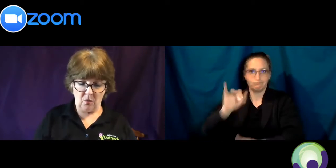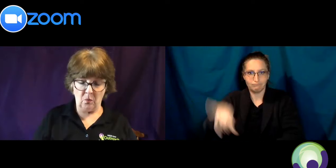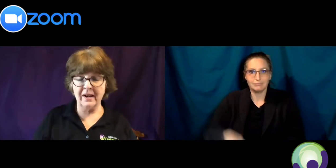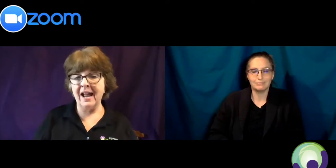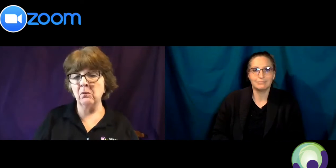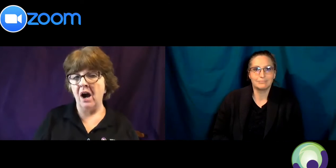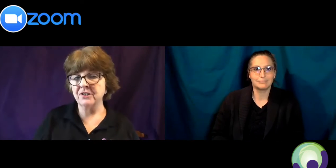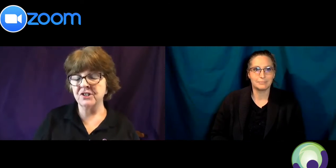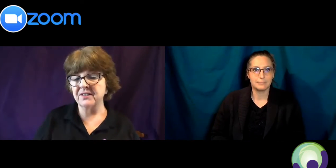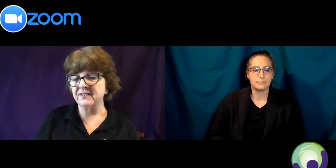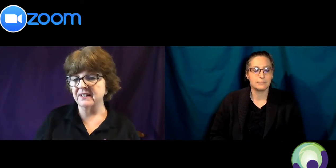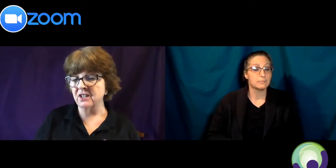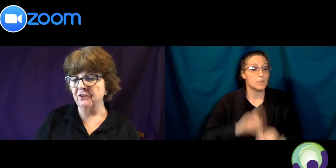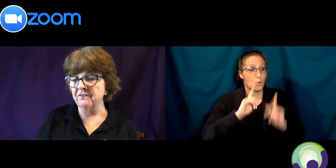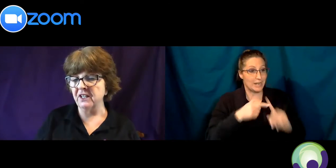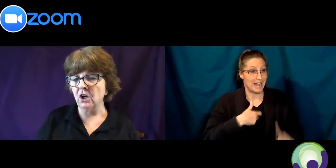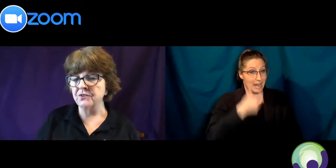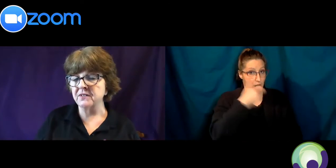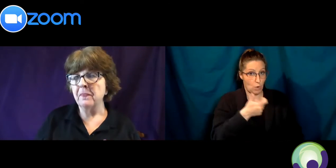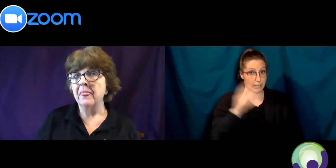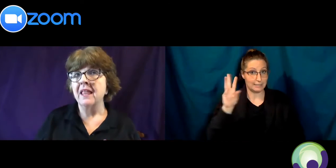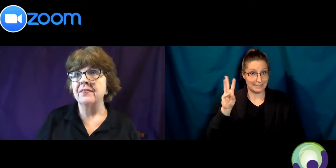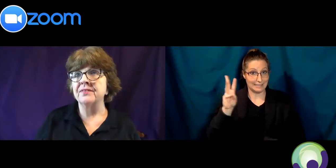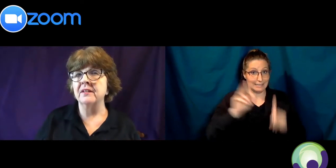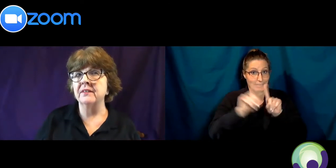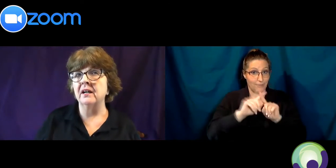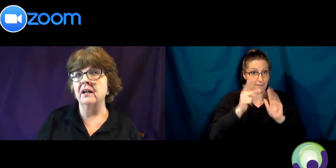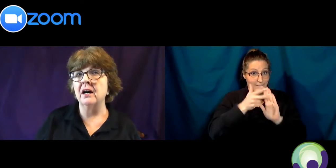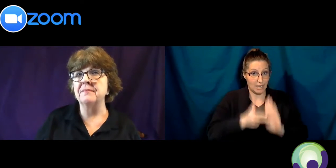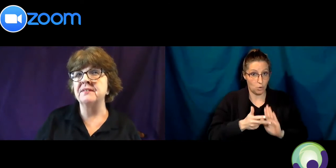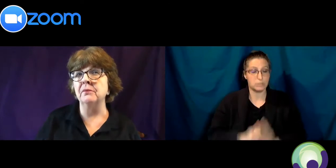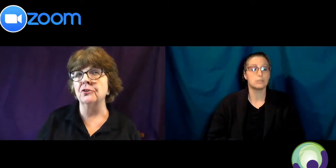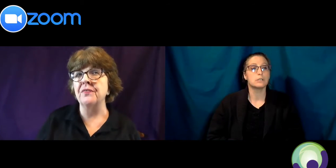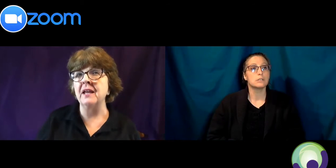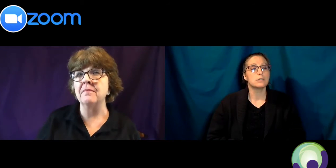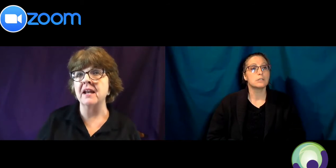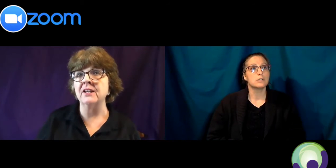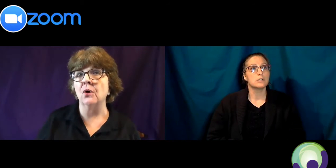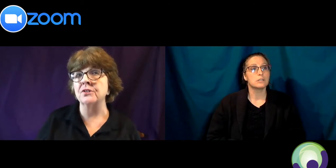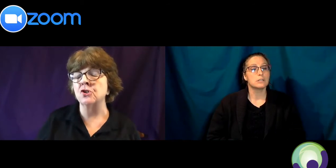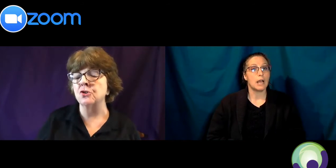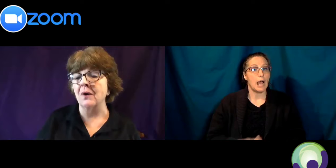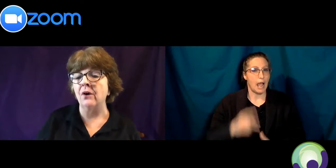Maryann: When I watched the six different videos, the similar theme that I noticed throughout